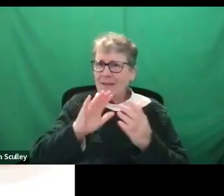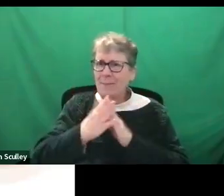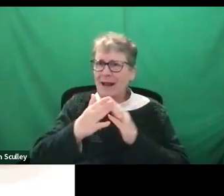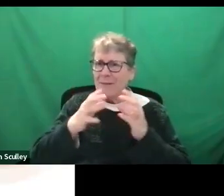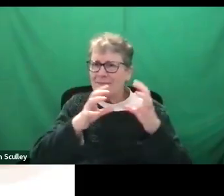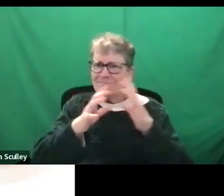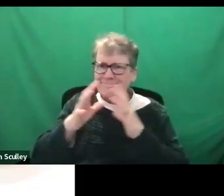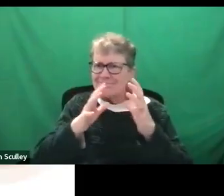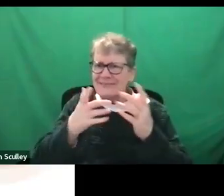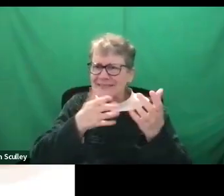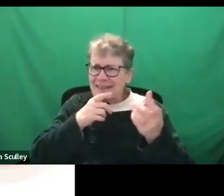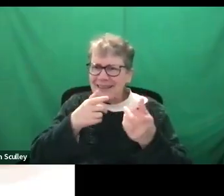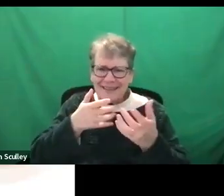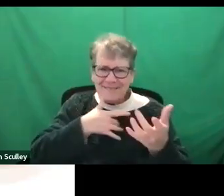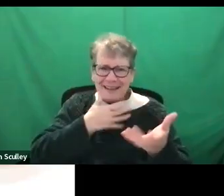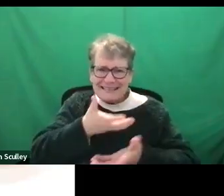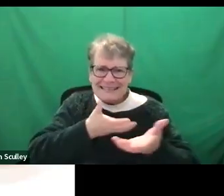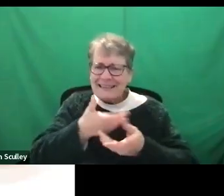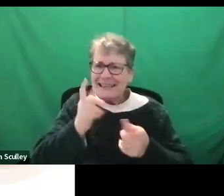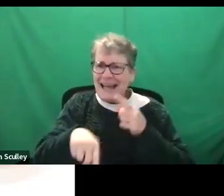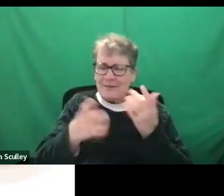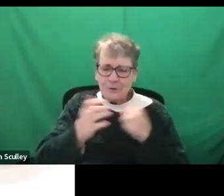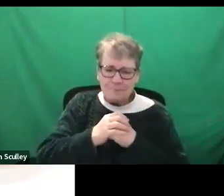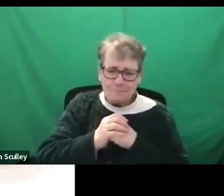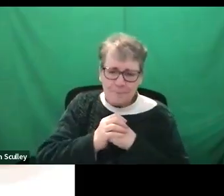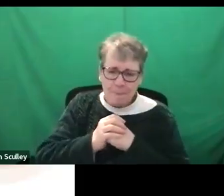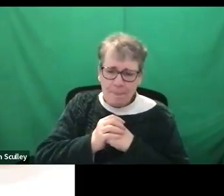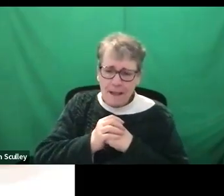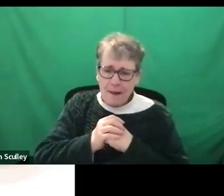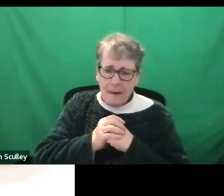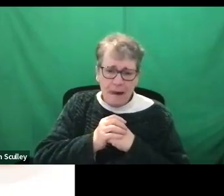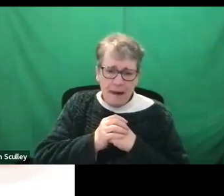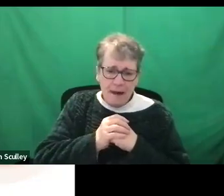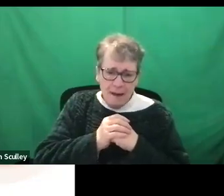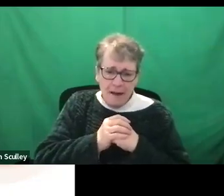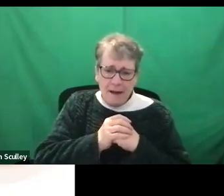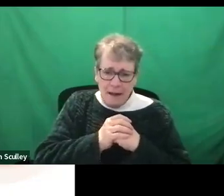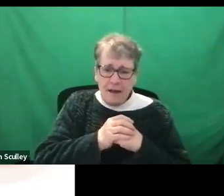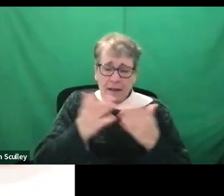If the parents don't know, they don't have all the right information,